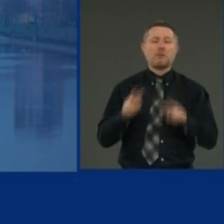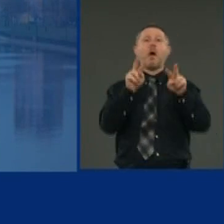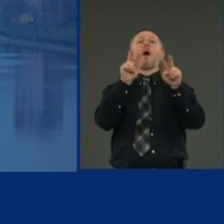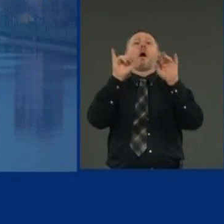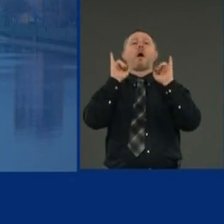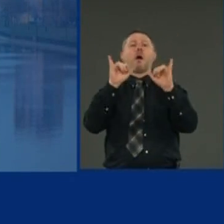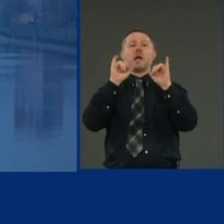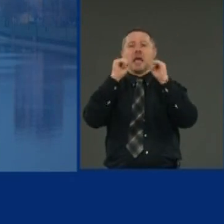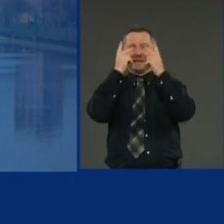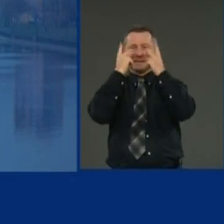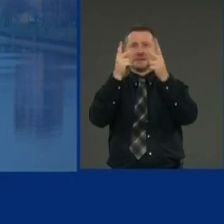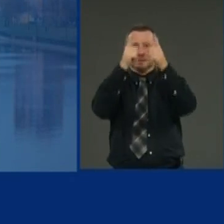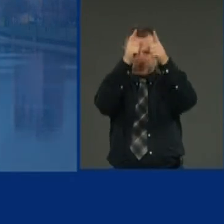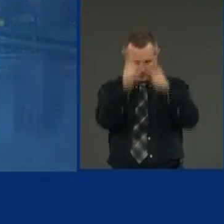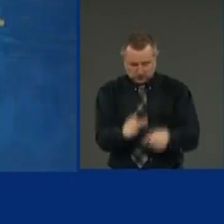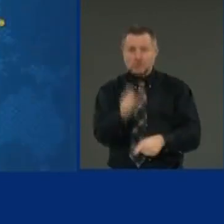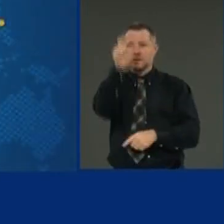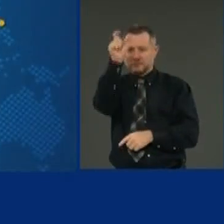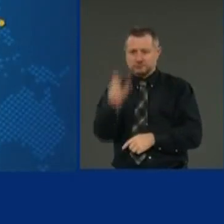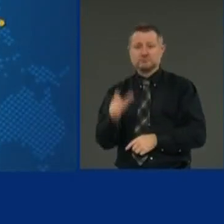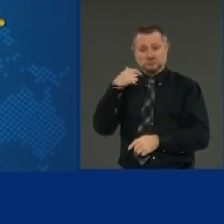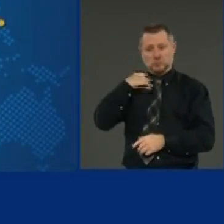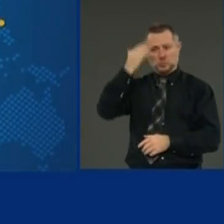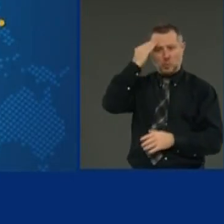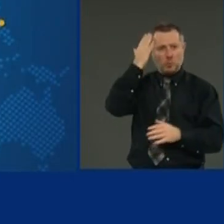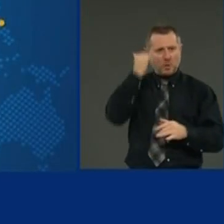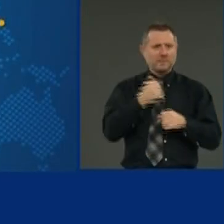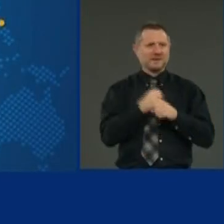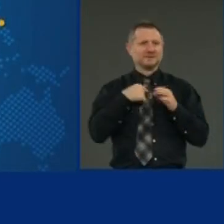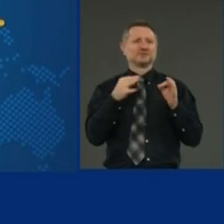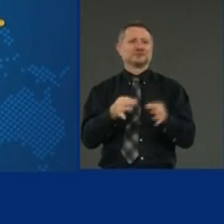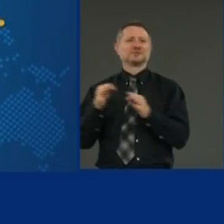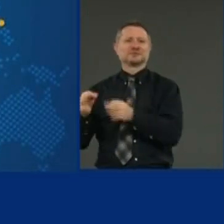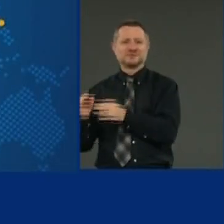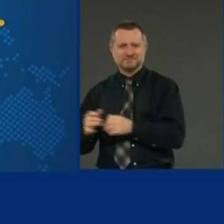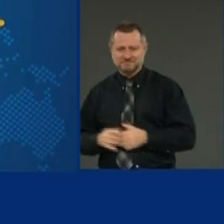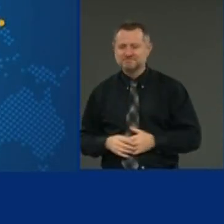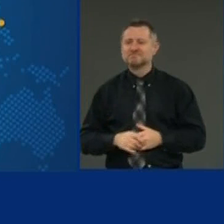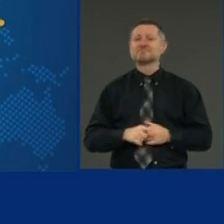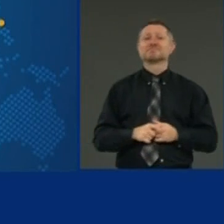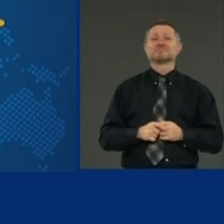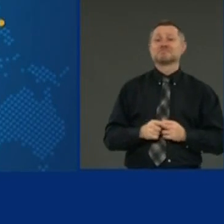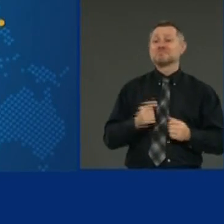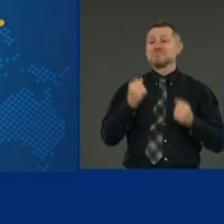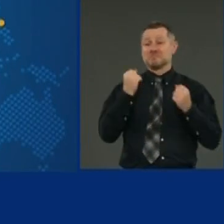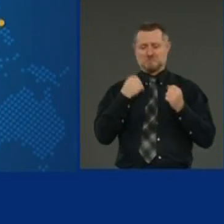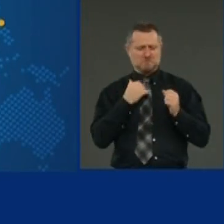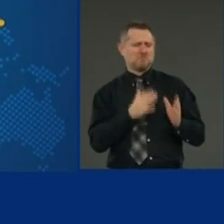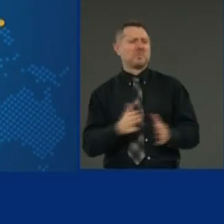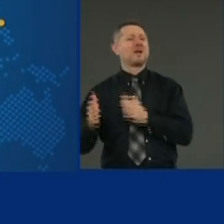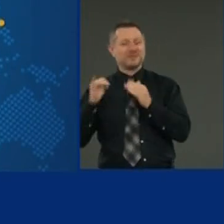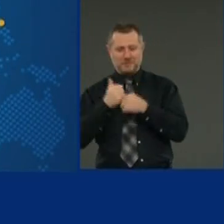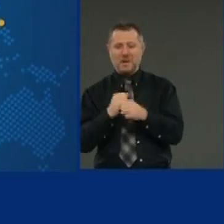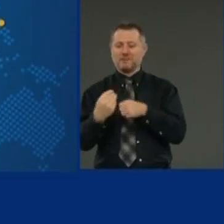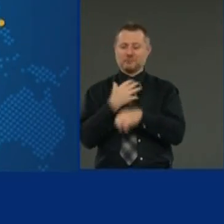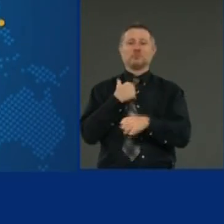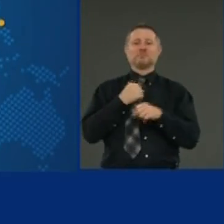THE REGION. SO EVERYONE WILL KNOW EXACTLY WHAT'S HAPPENING AND WHY WE'RE